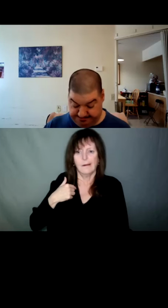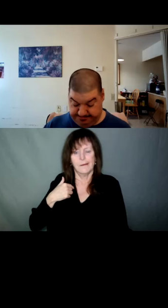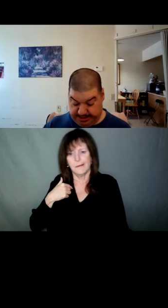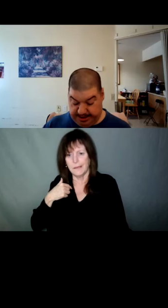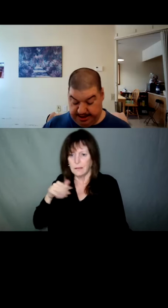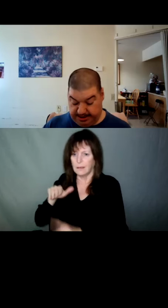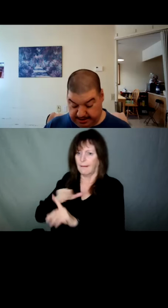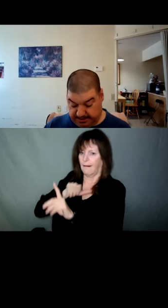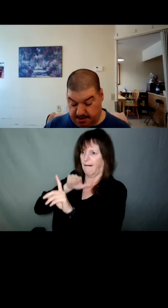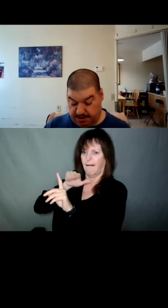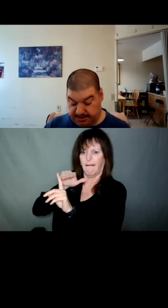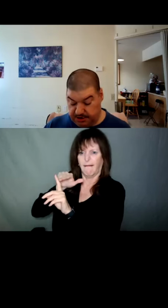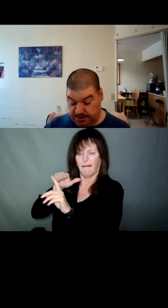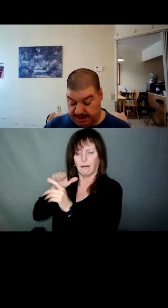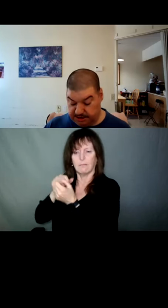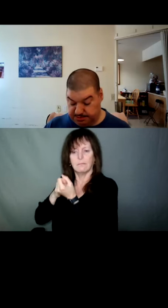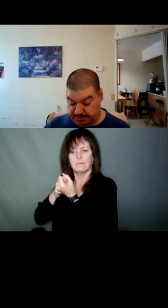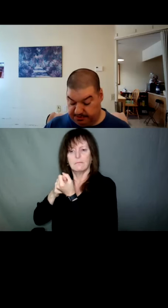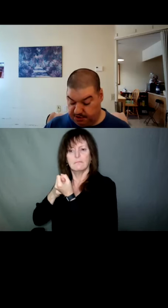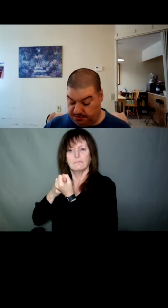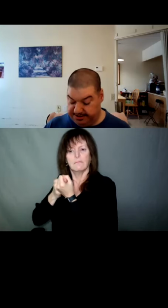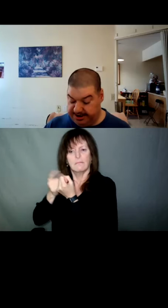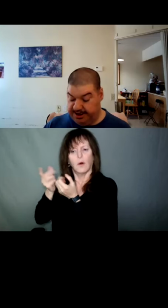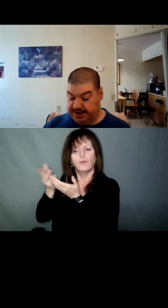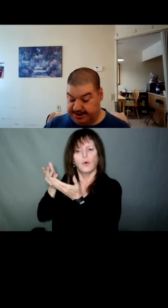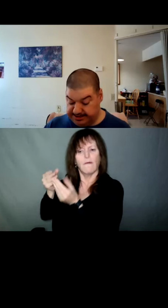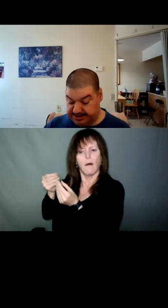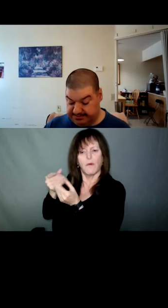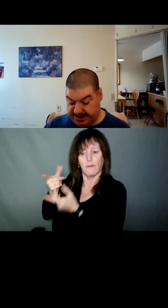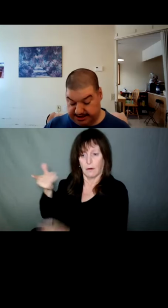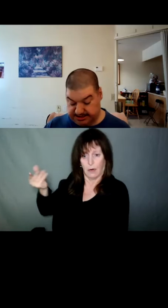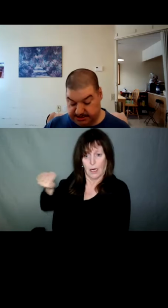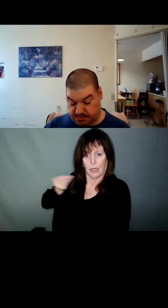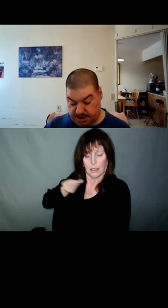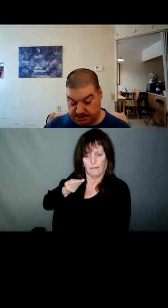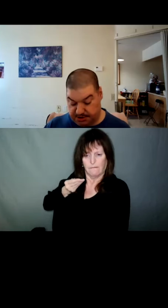the cases of Covid were rising . I spoke with my attendant service provider and they